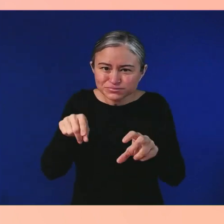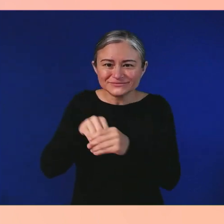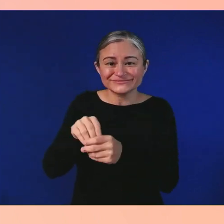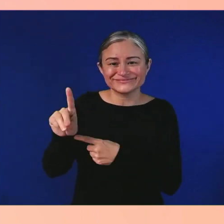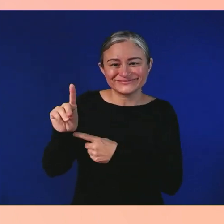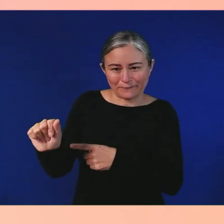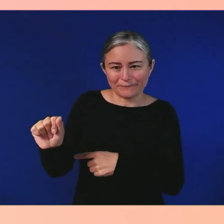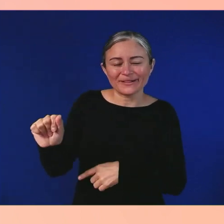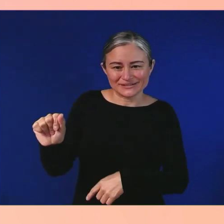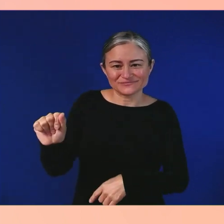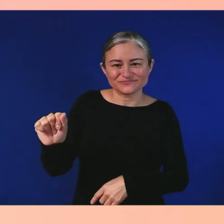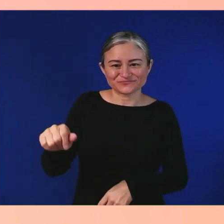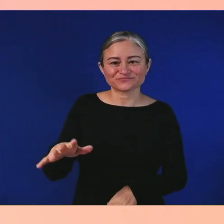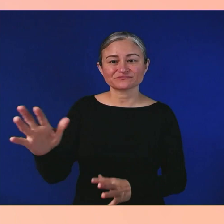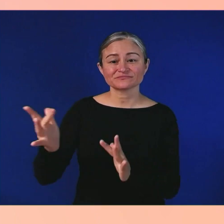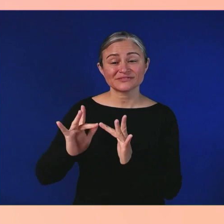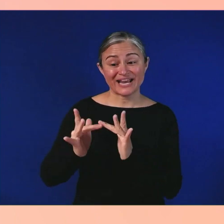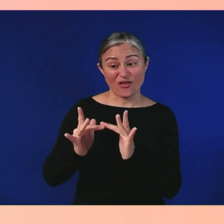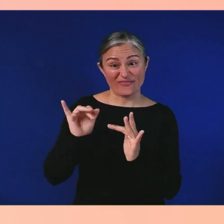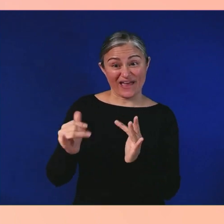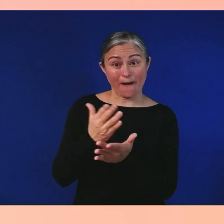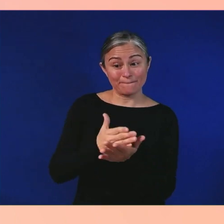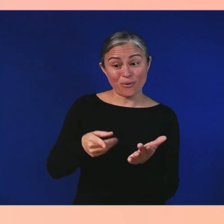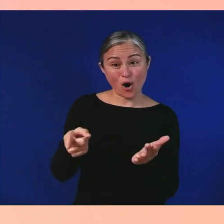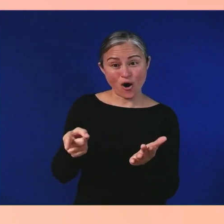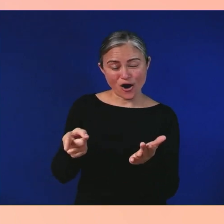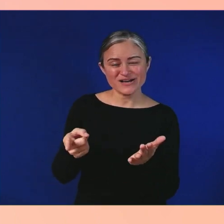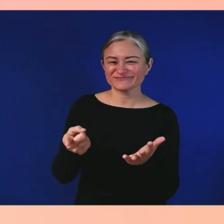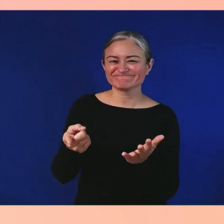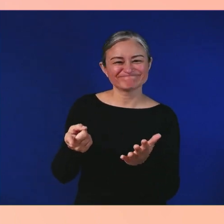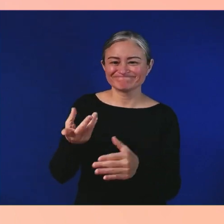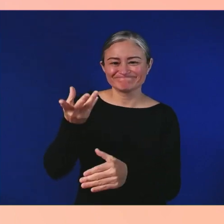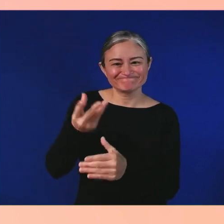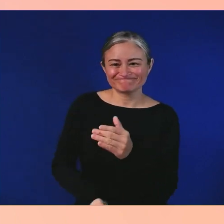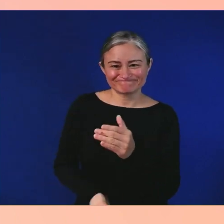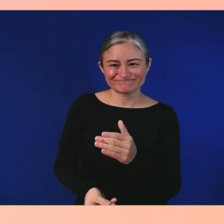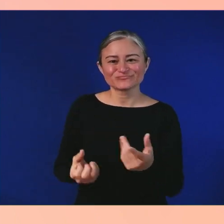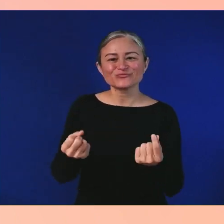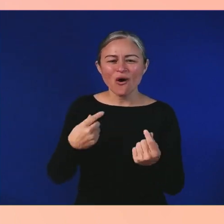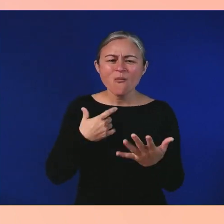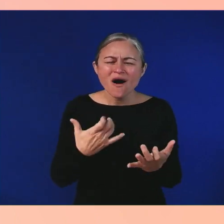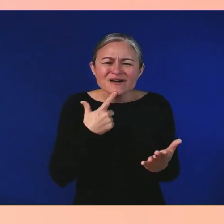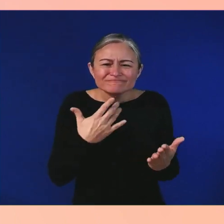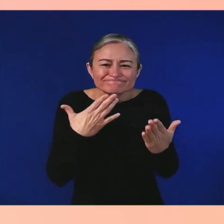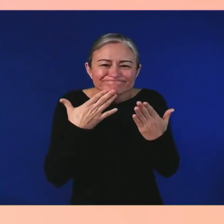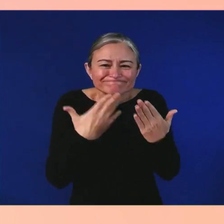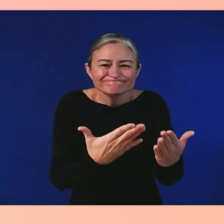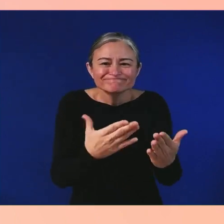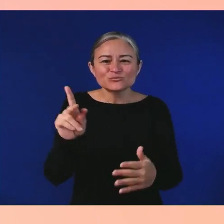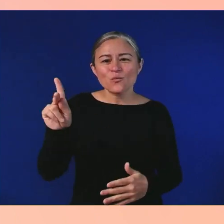I have to first say thank you to my country, Kenya because last year we developed Kenya's digital accessibility standard,